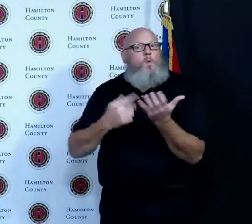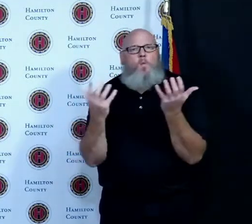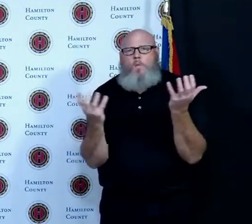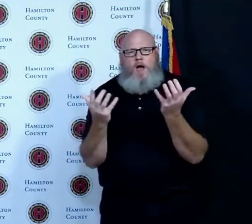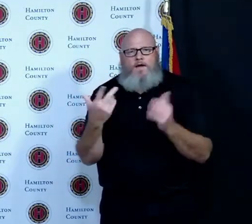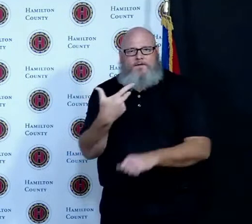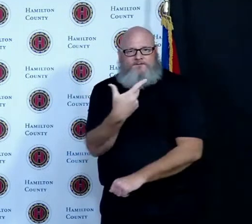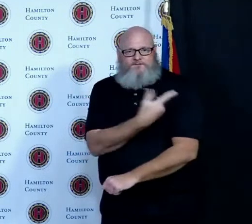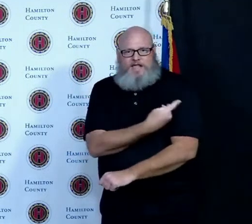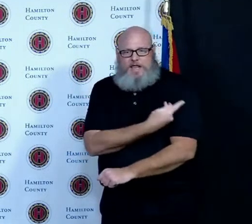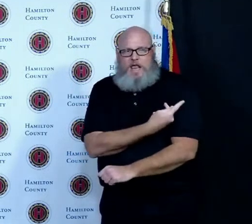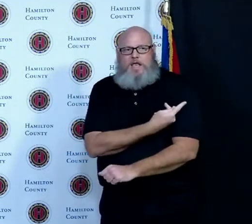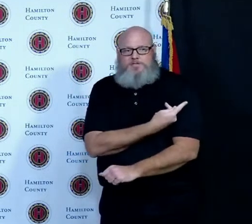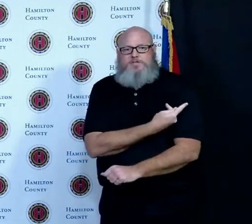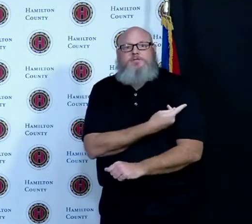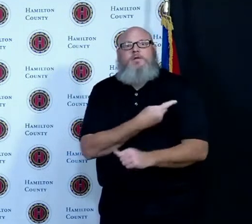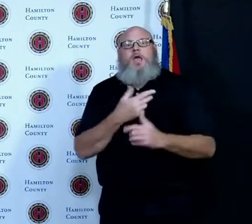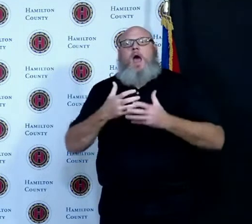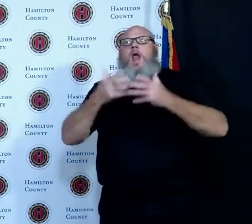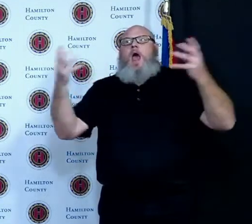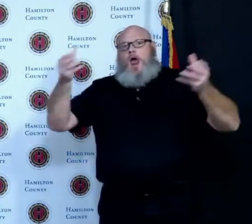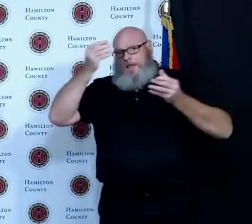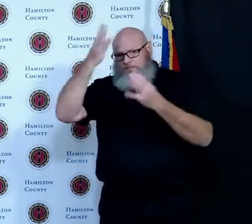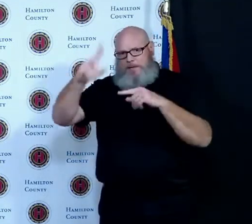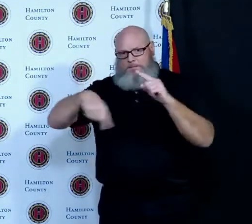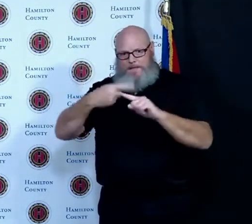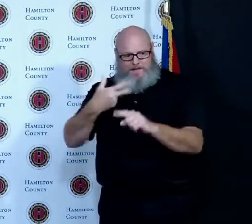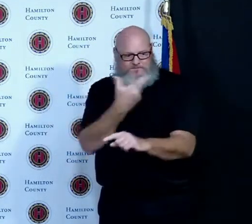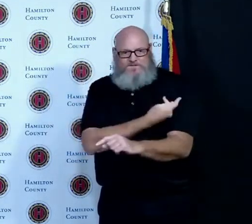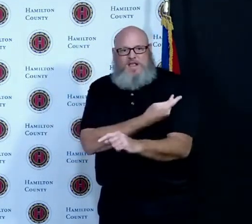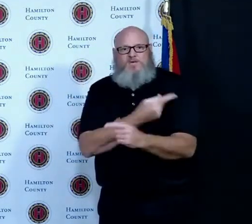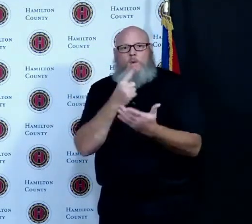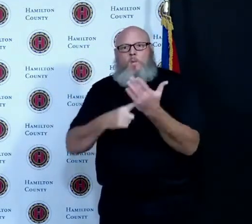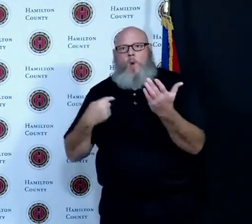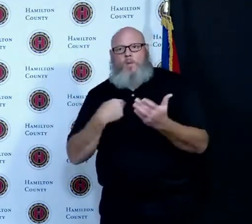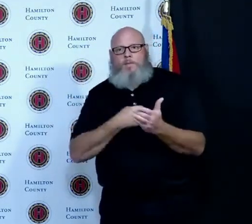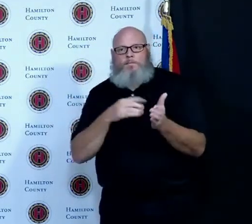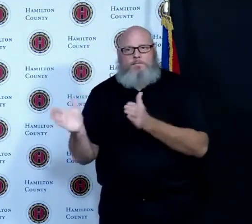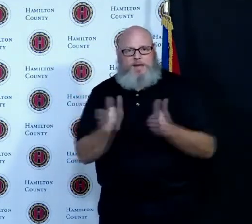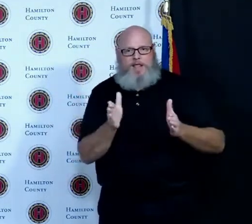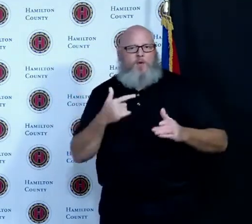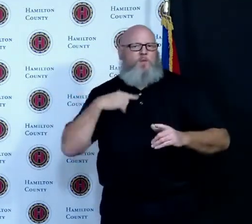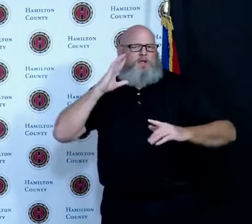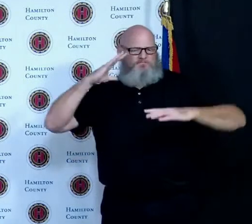organize our thoughts around what to expect here in the next couple of weeks so as we turn to the